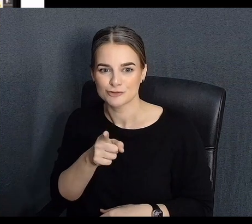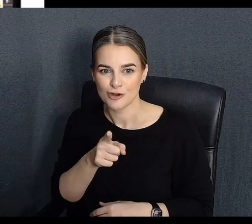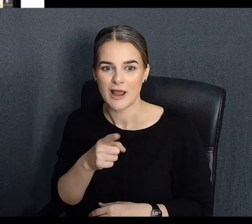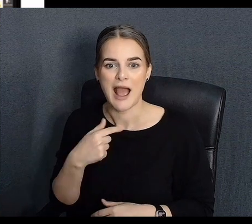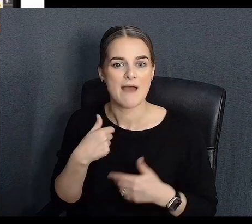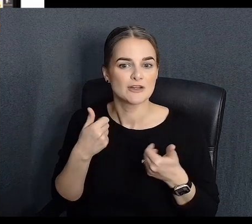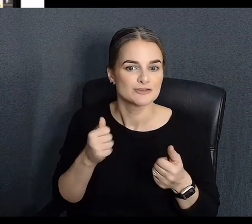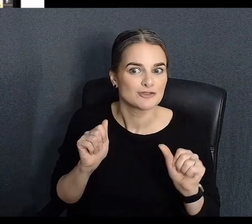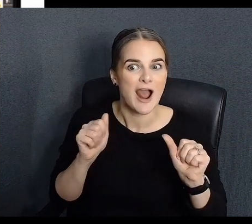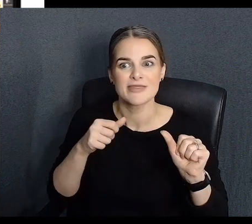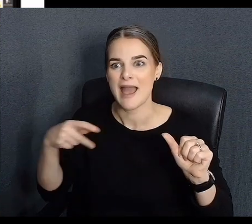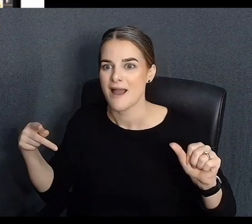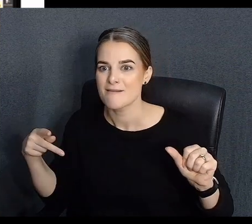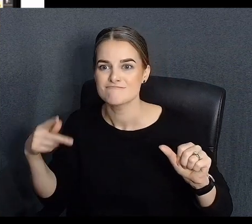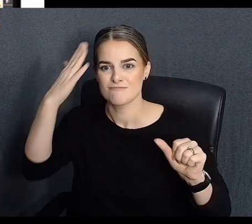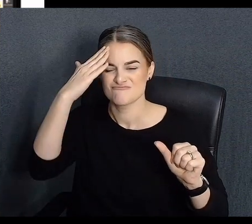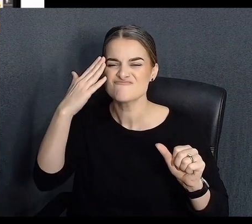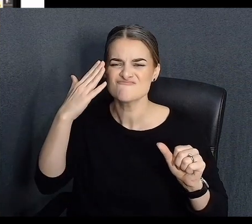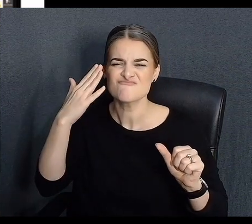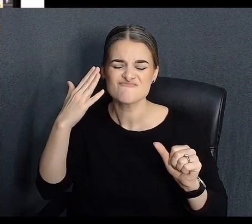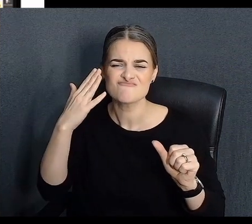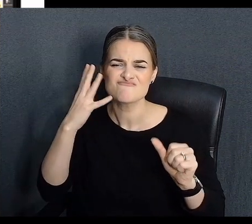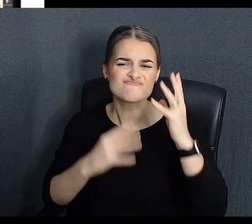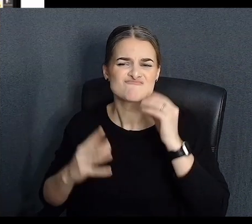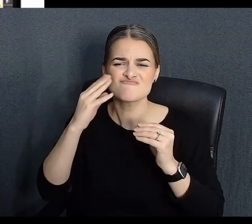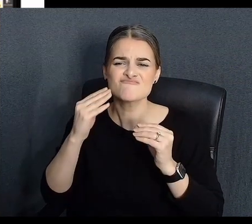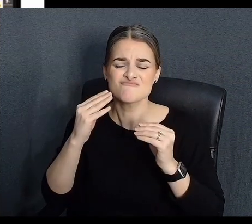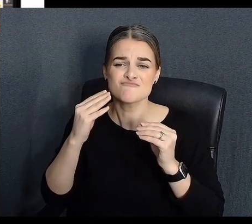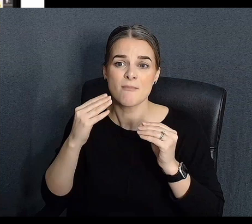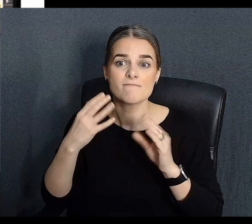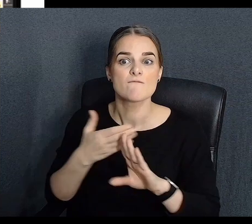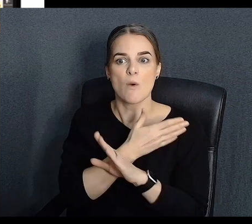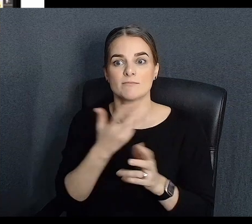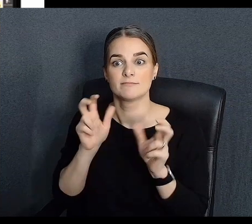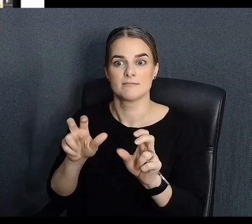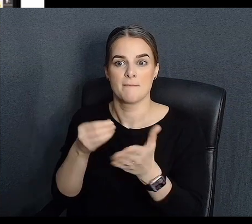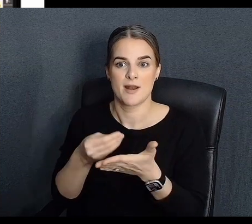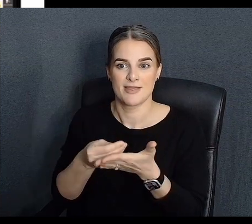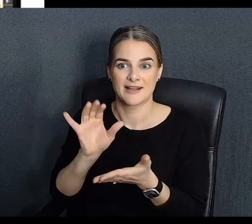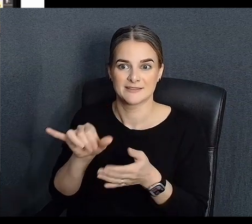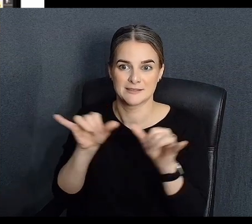you know what it is before you invest your own money into that system.